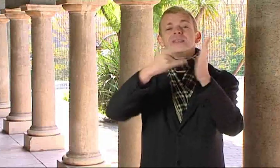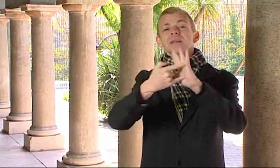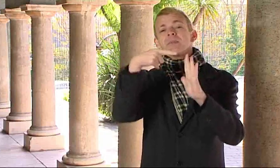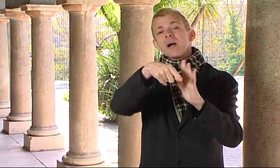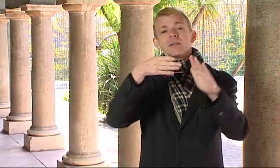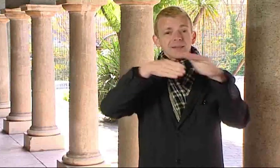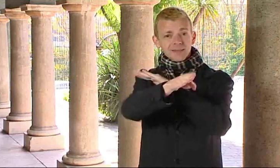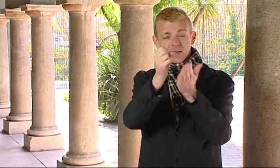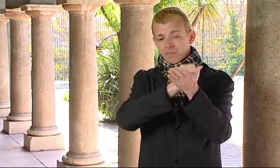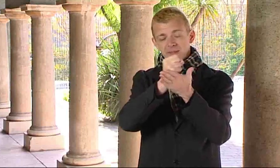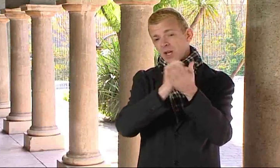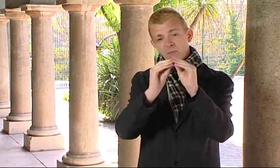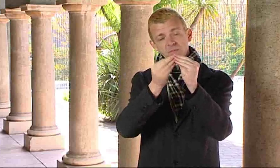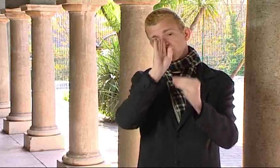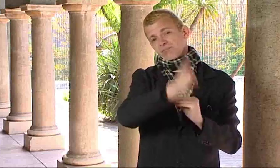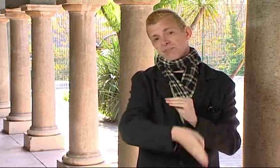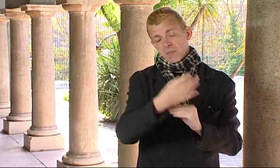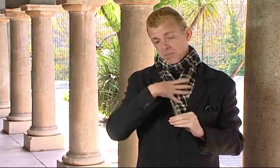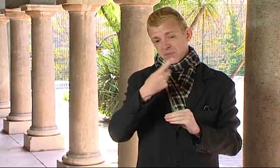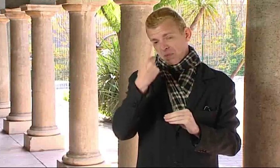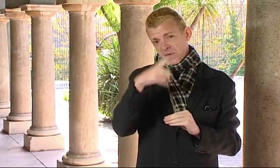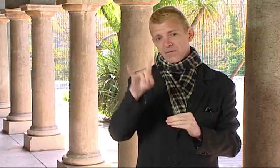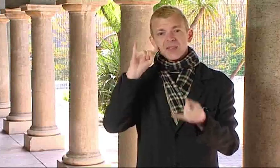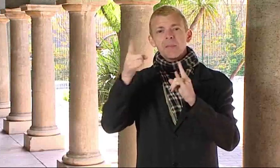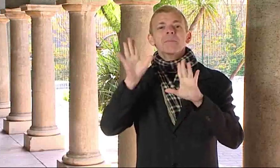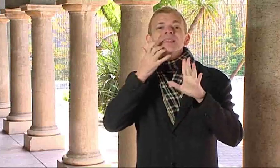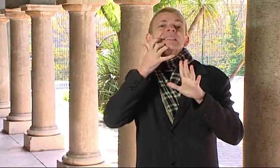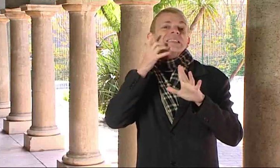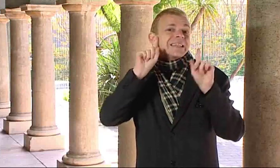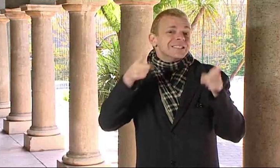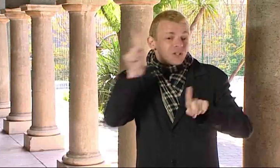because it is an accessible system for deaf people that gives us the power to perform